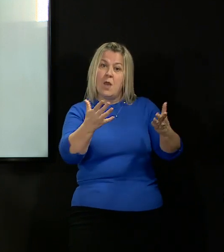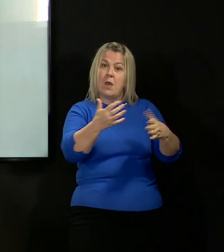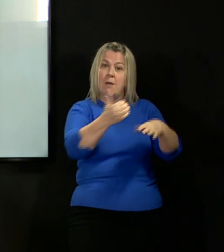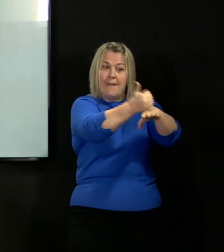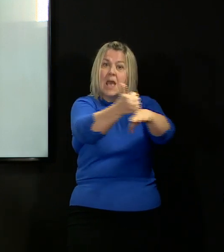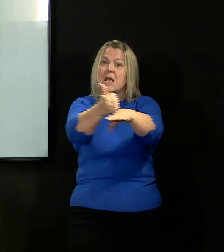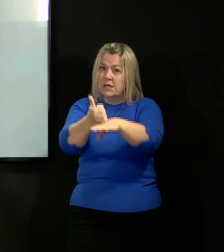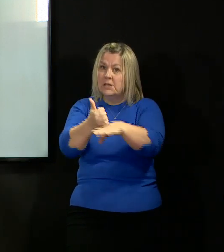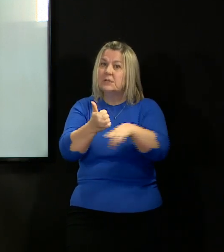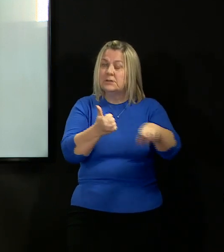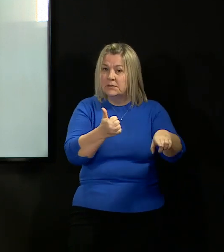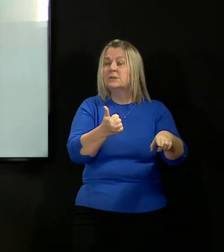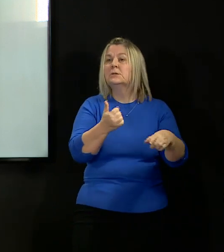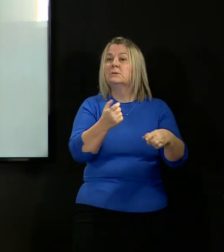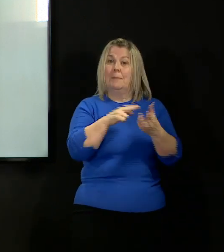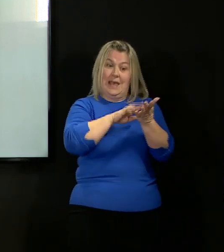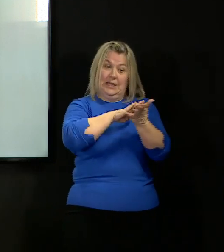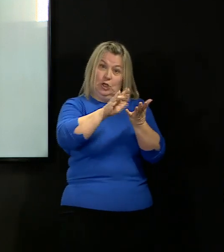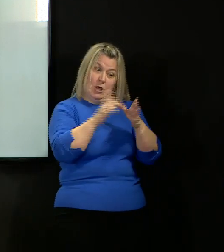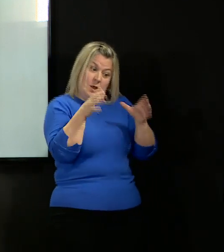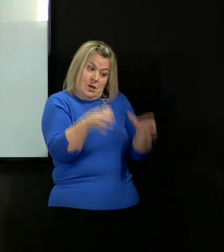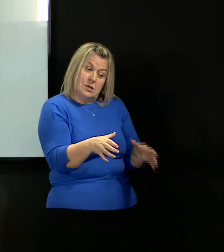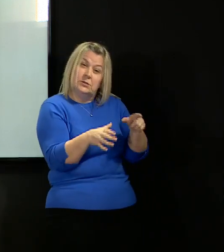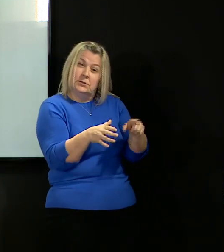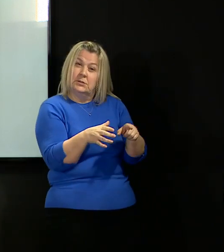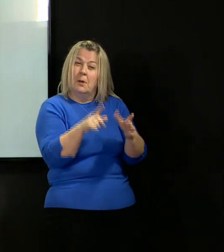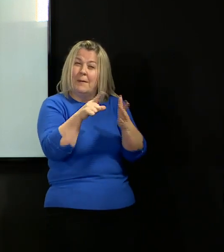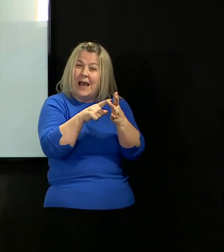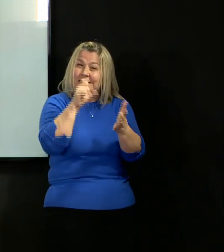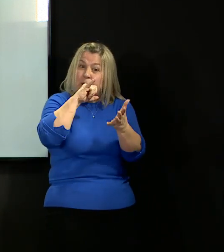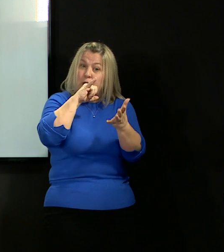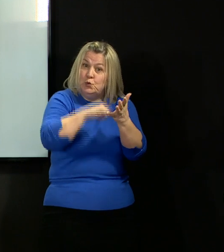strengthening at NHS within intensive care units to take care for our covered